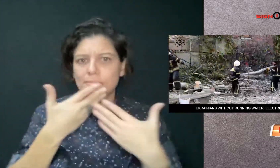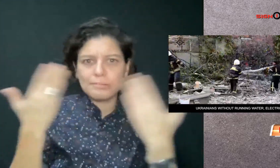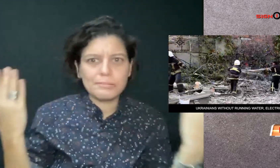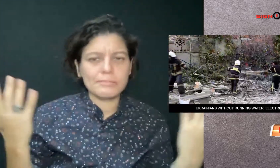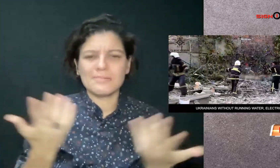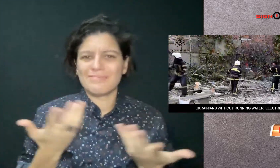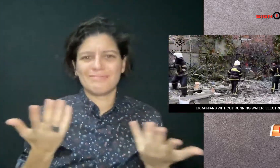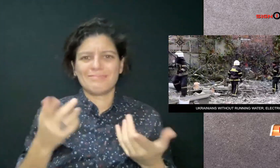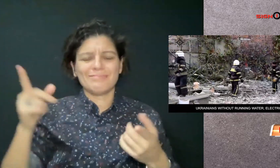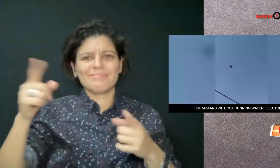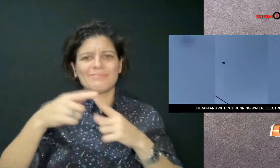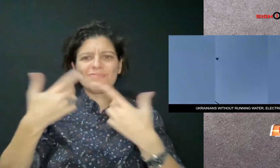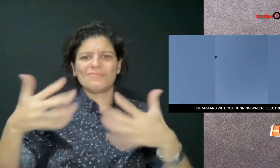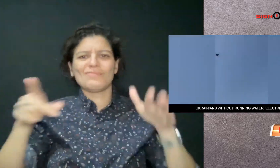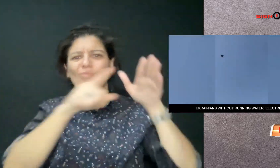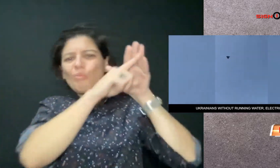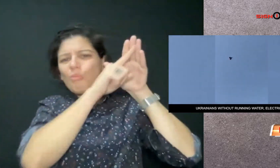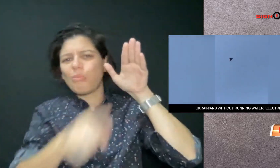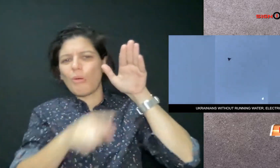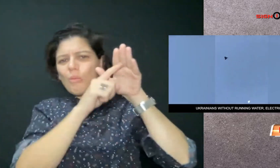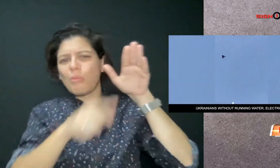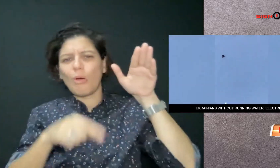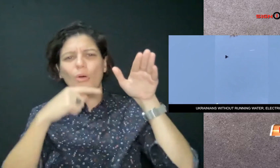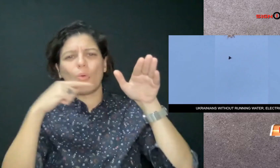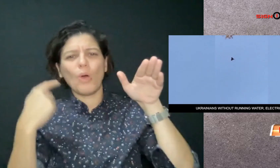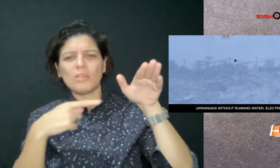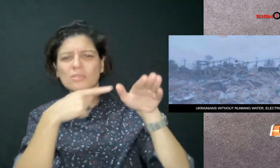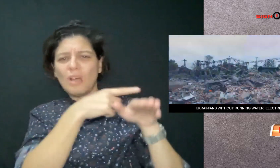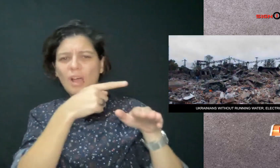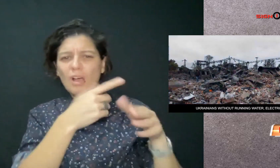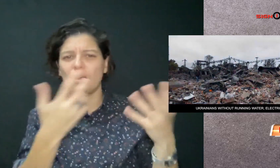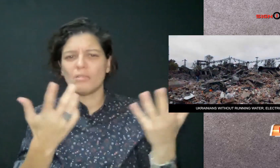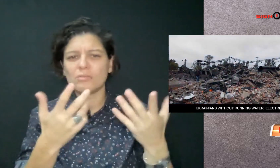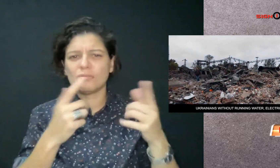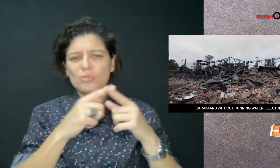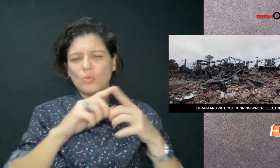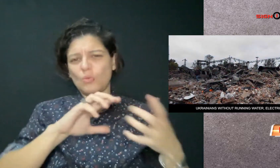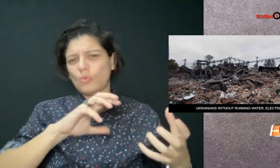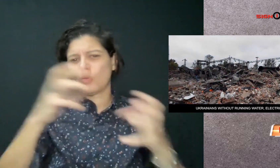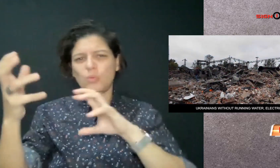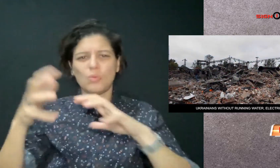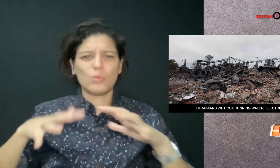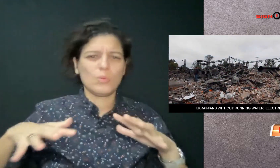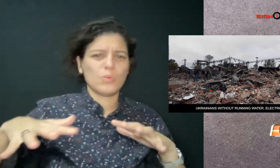Russia's targeted attacks on Ukraine's critical infrastructure across the country